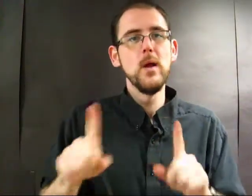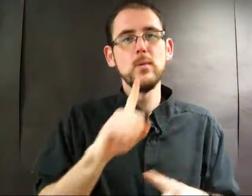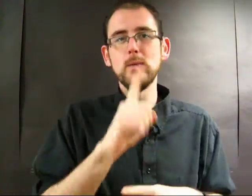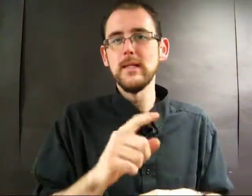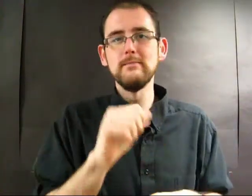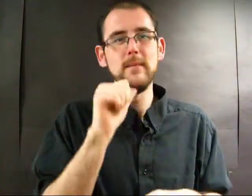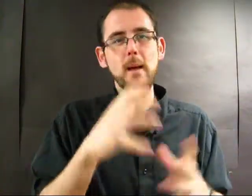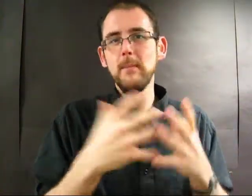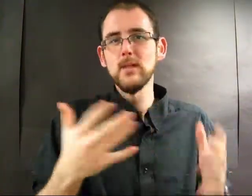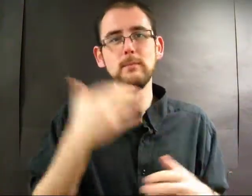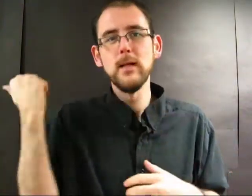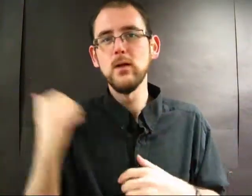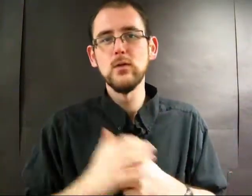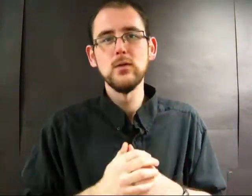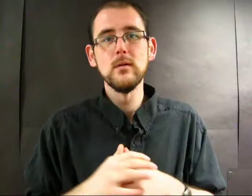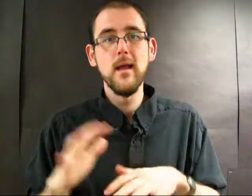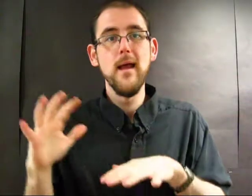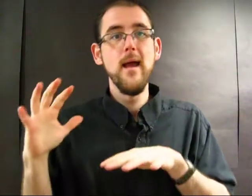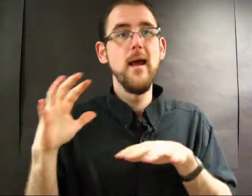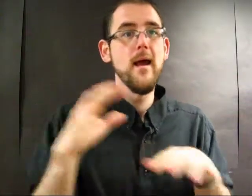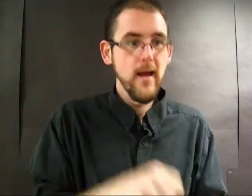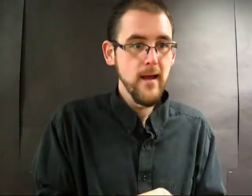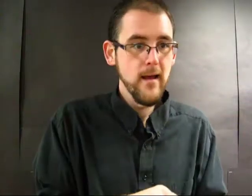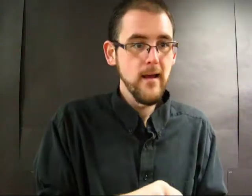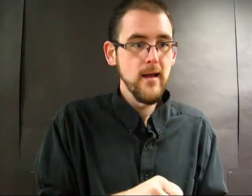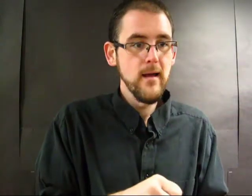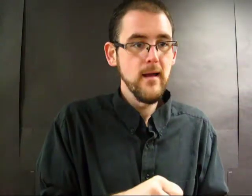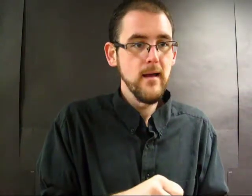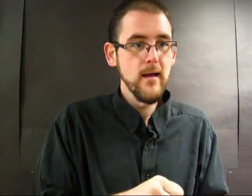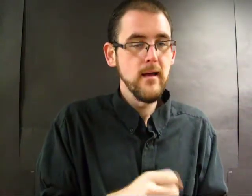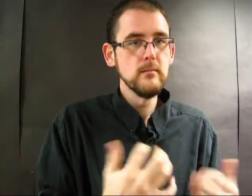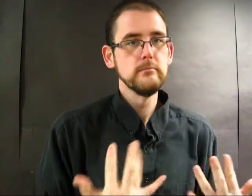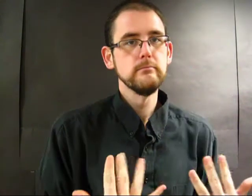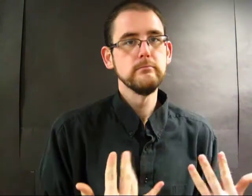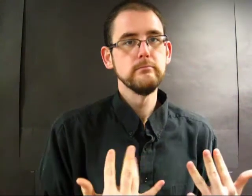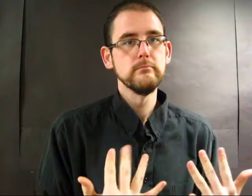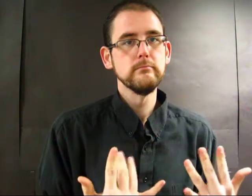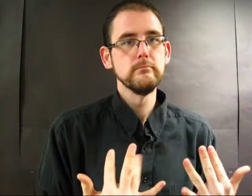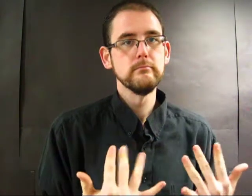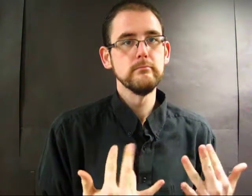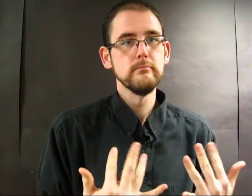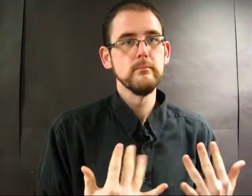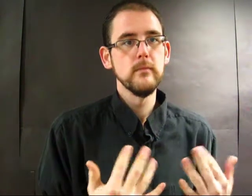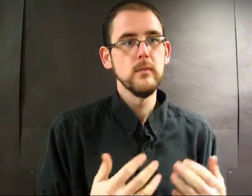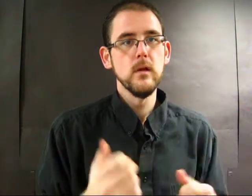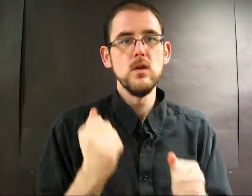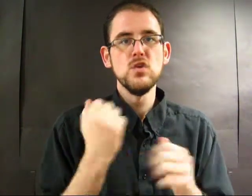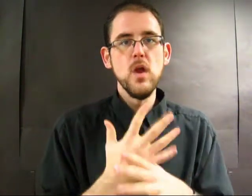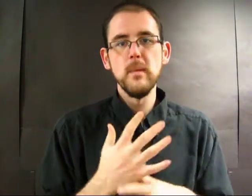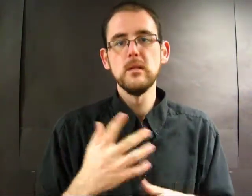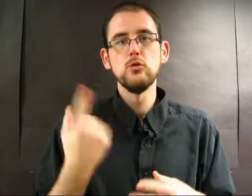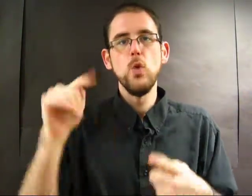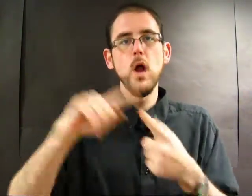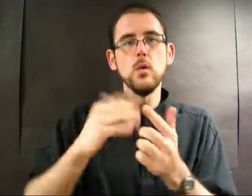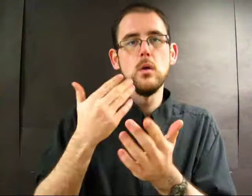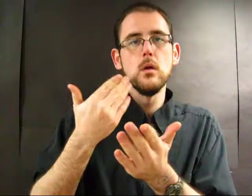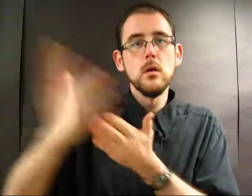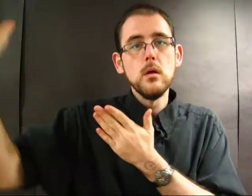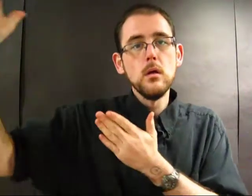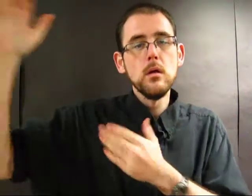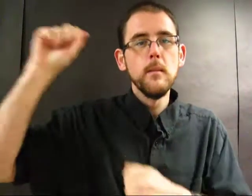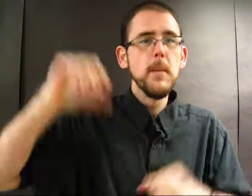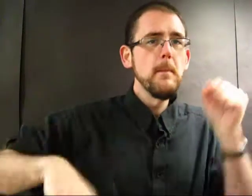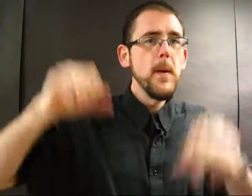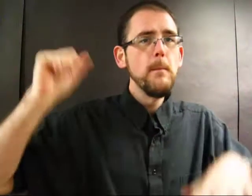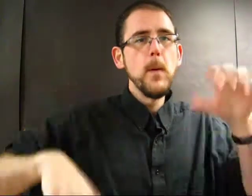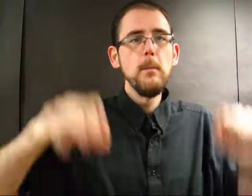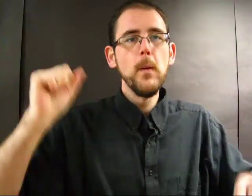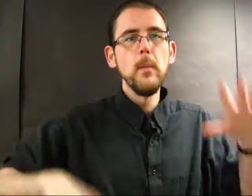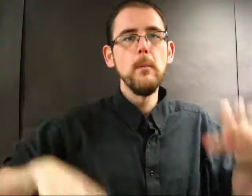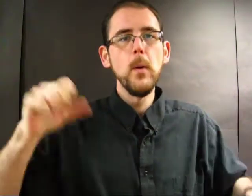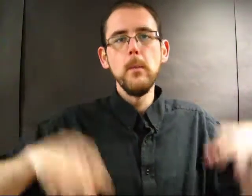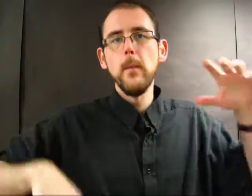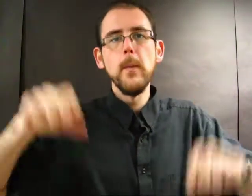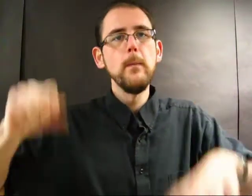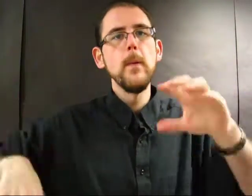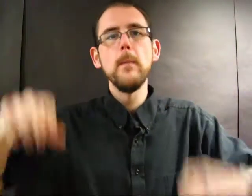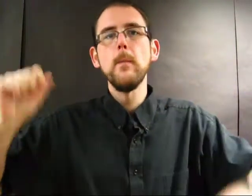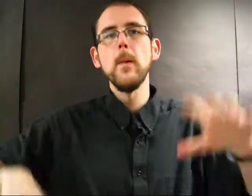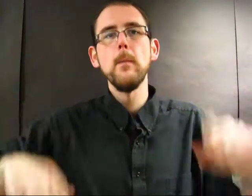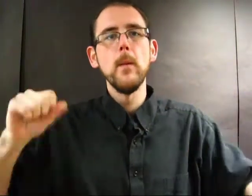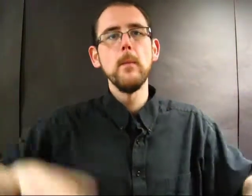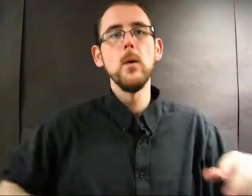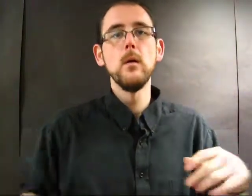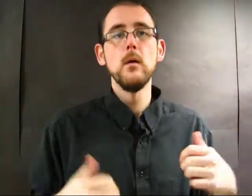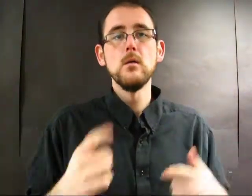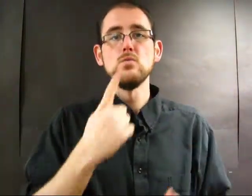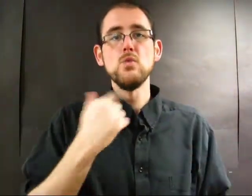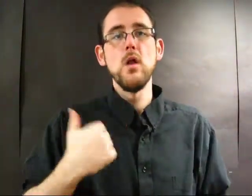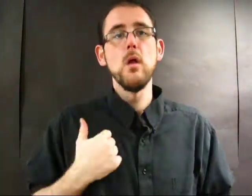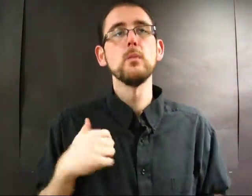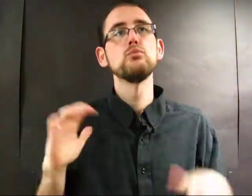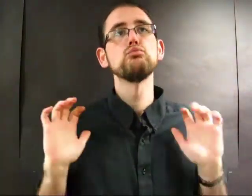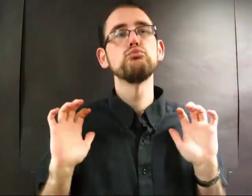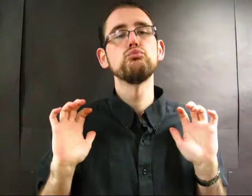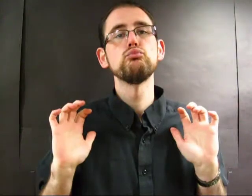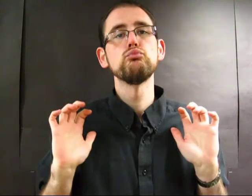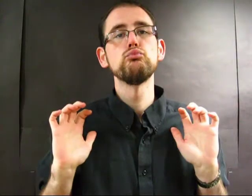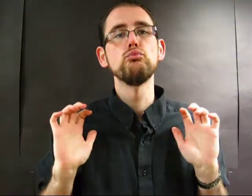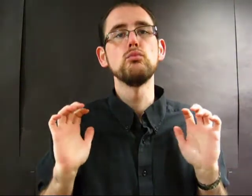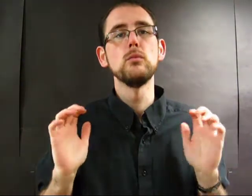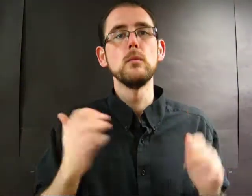proved to be little better. They hunkered down, and the Nazis bombed the city to eject them,